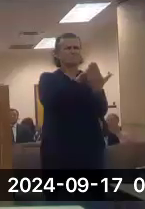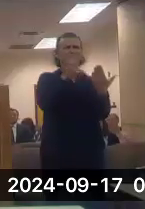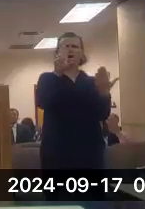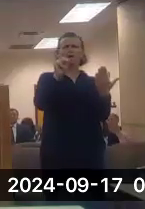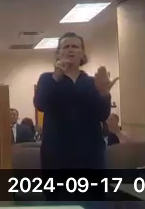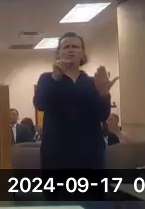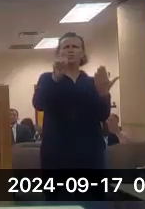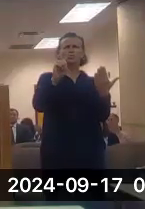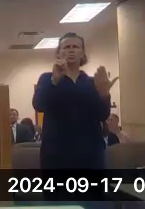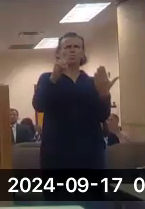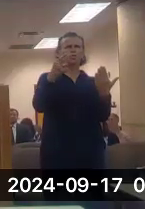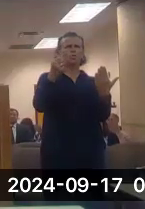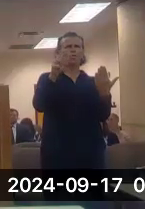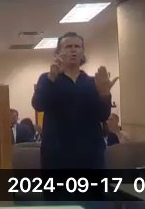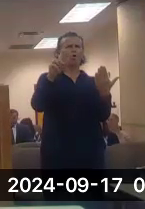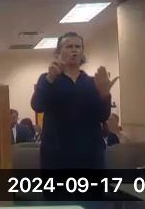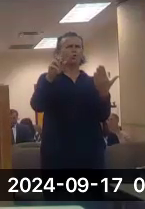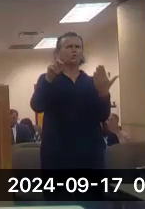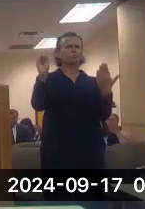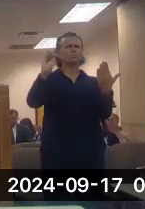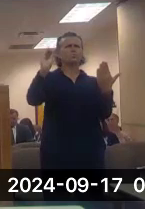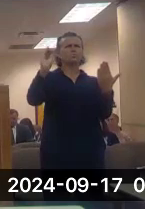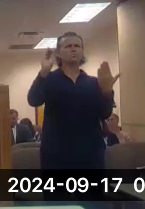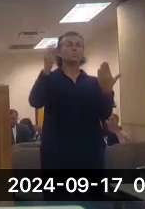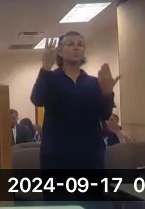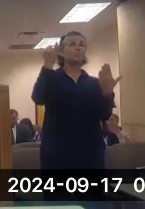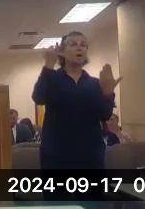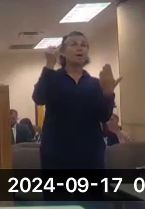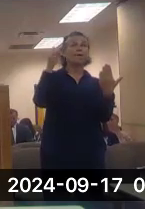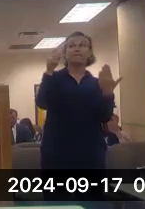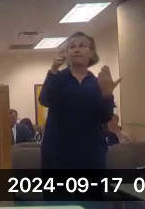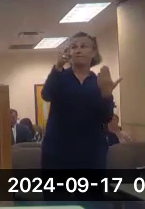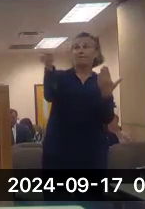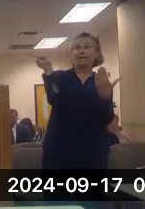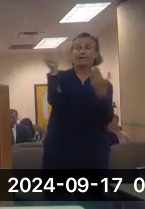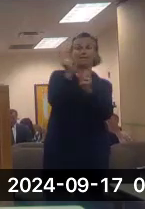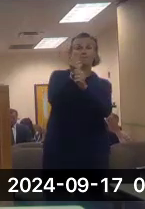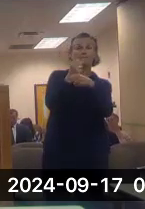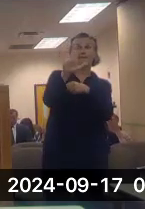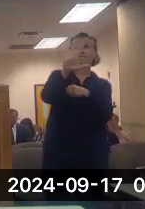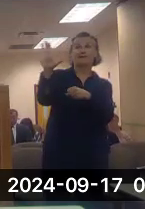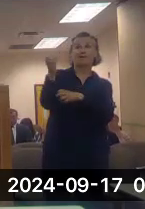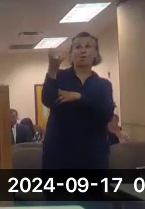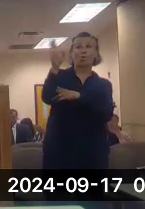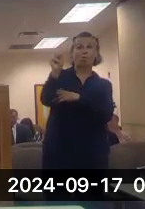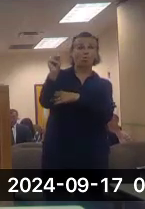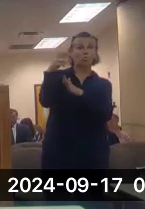Reginald Parson: when you allow individual organizations to create their own rules. It opens the door for discrimination.